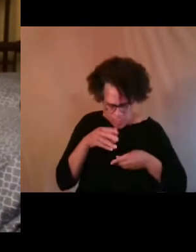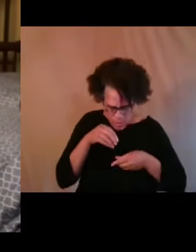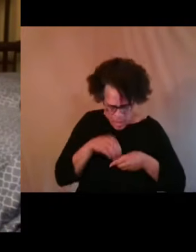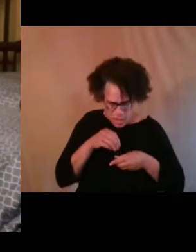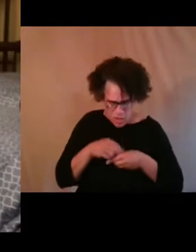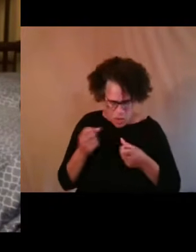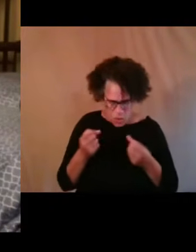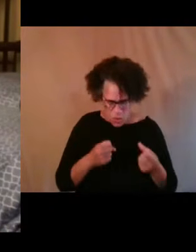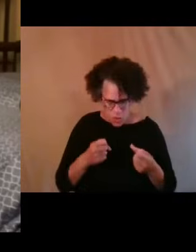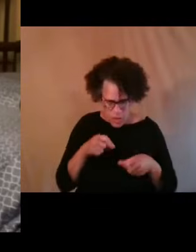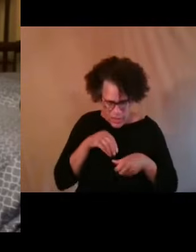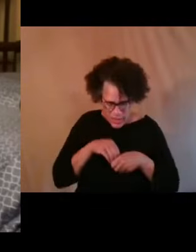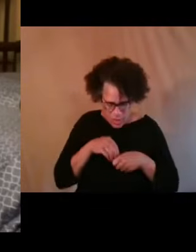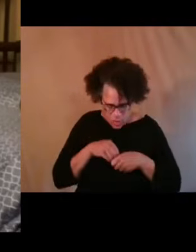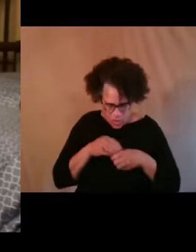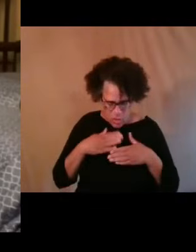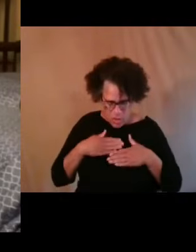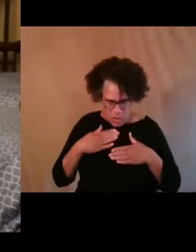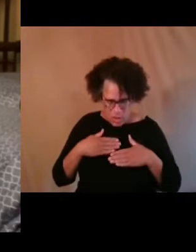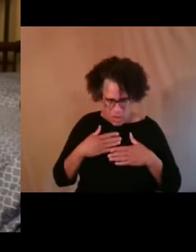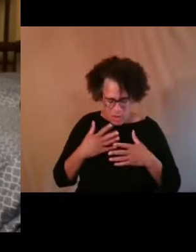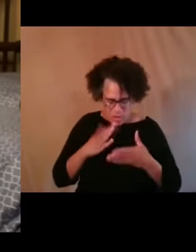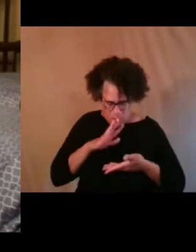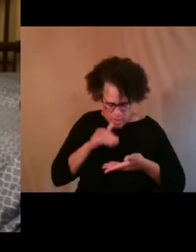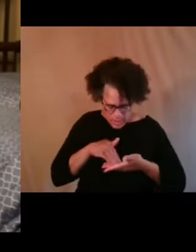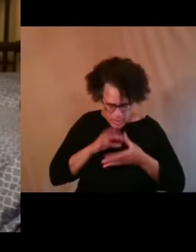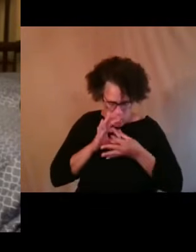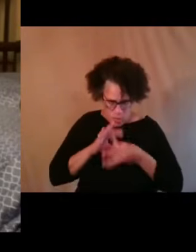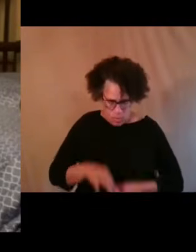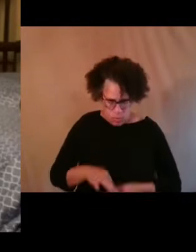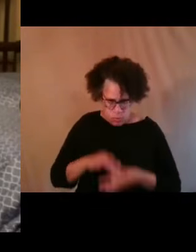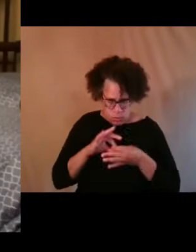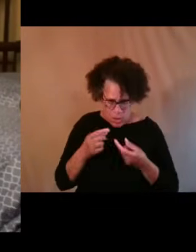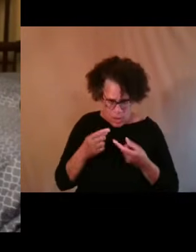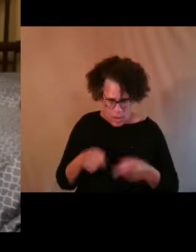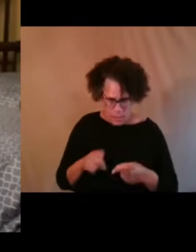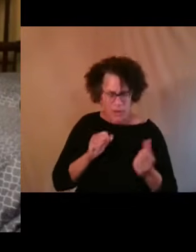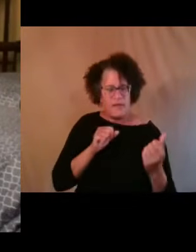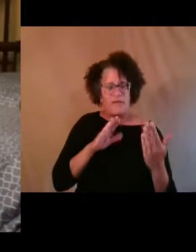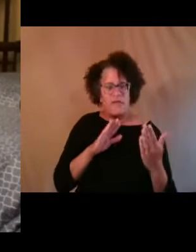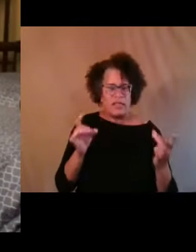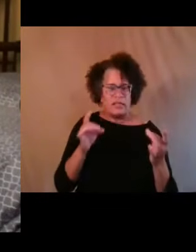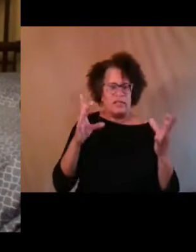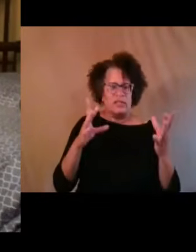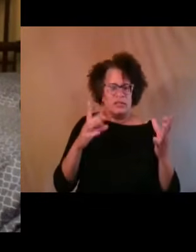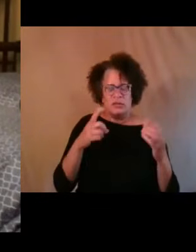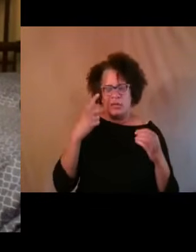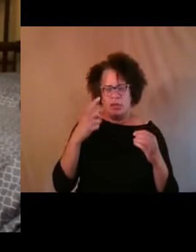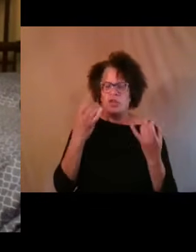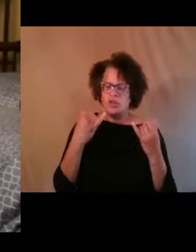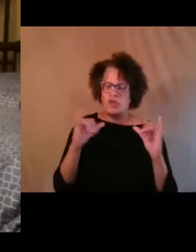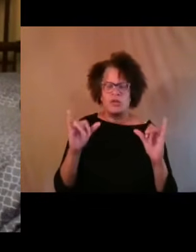so that your center does hold so that in the face of great violence, you remain supple,